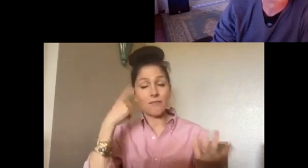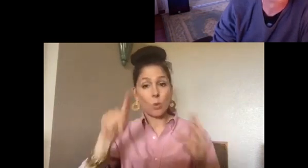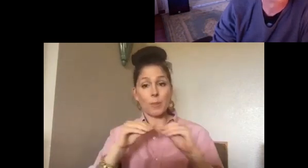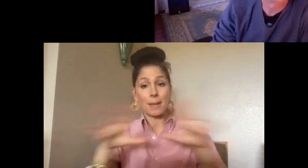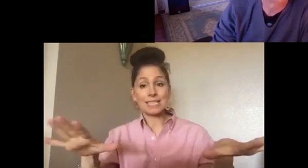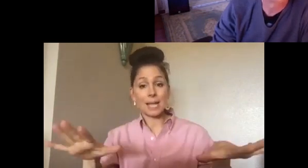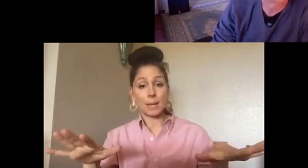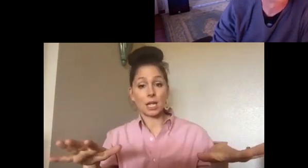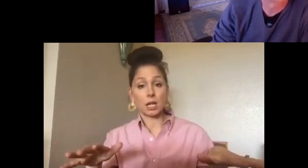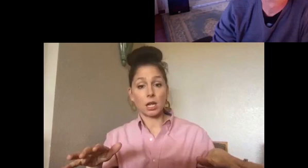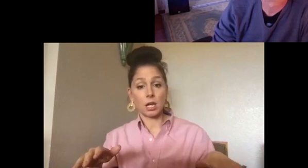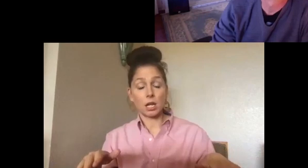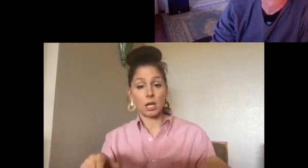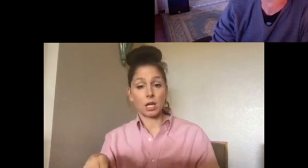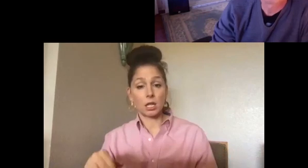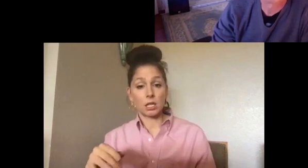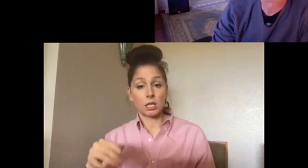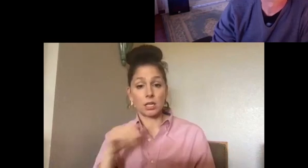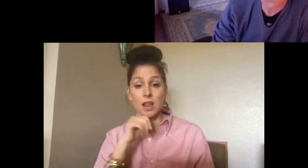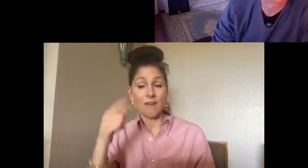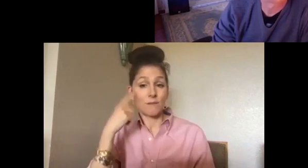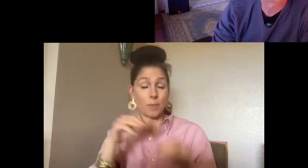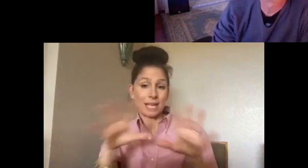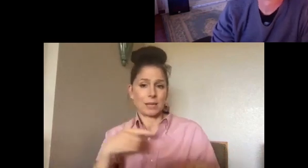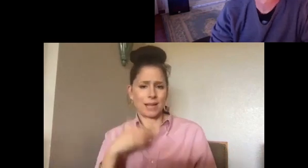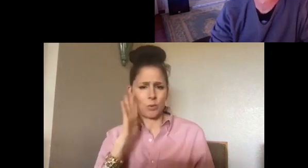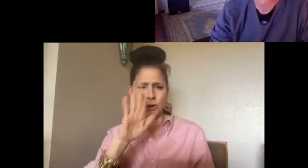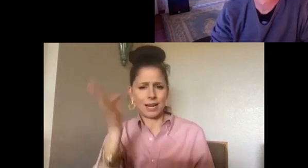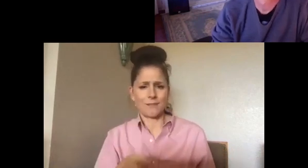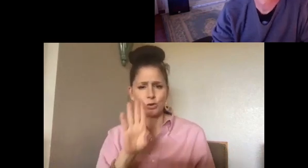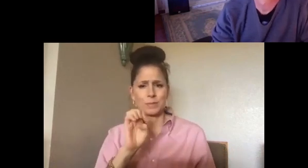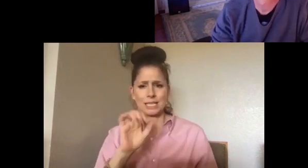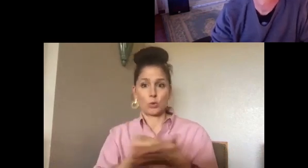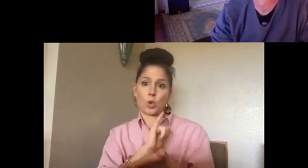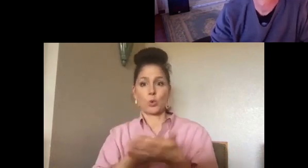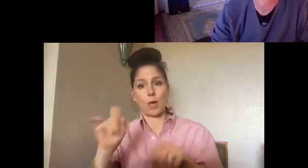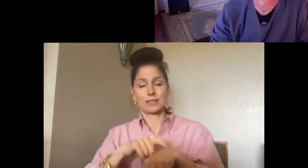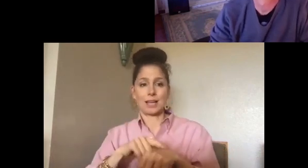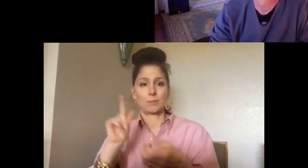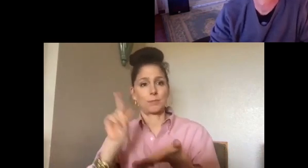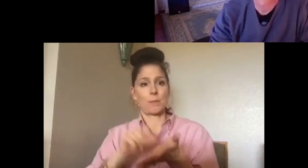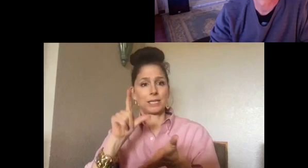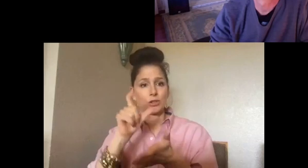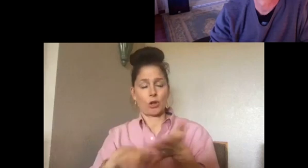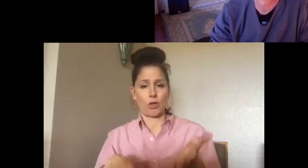for that blessing, for being put out there, for it being put out there, I never would have been published in the New York Times.